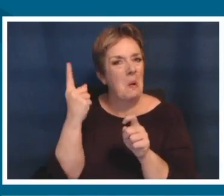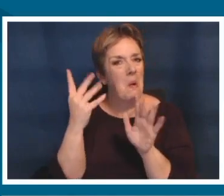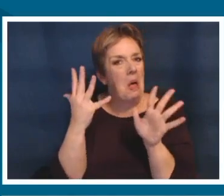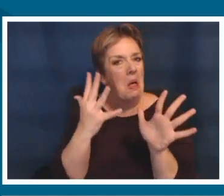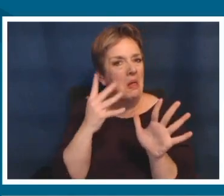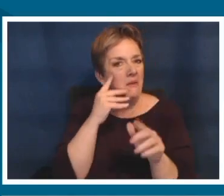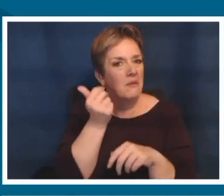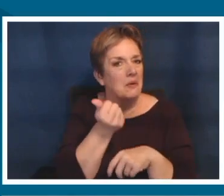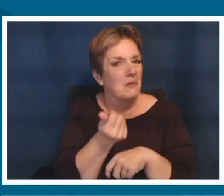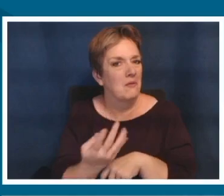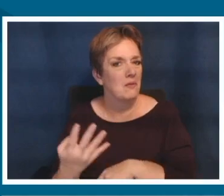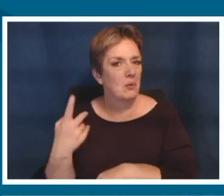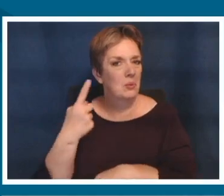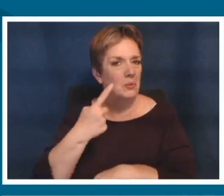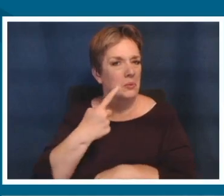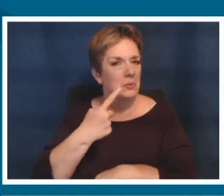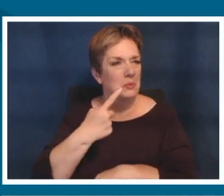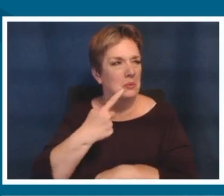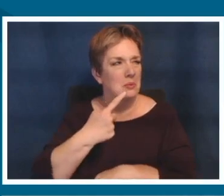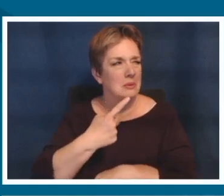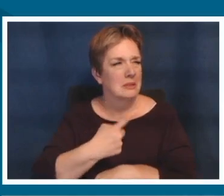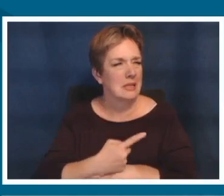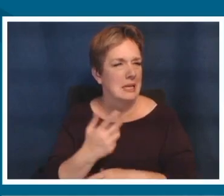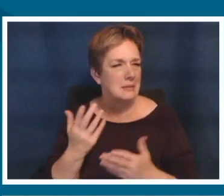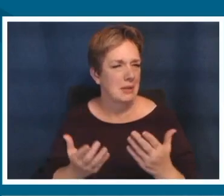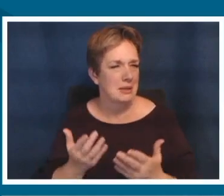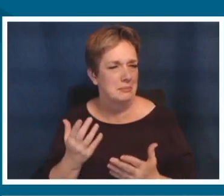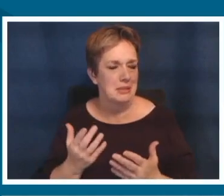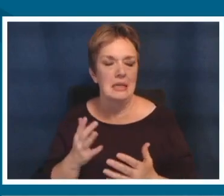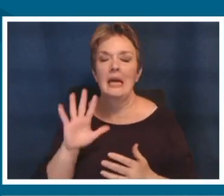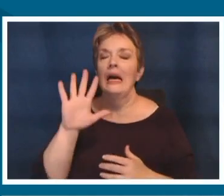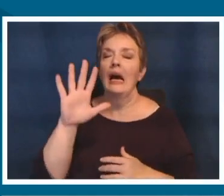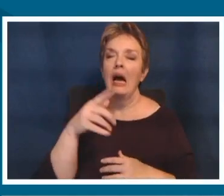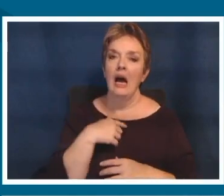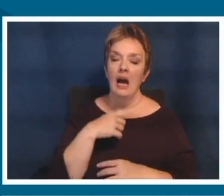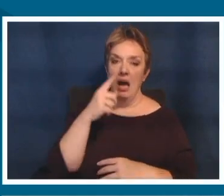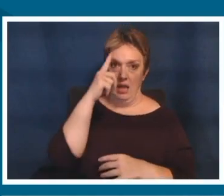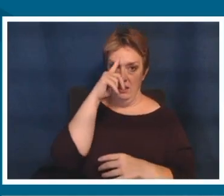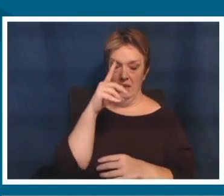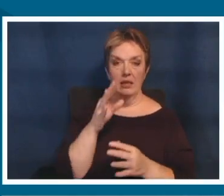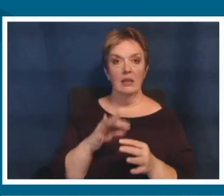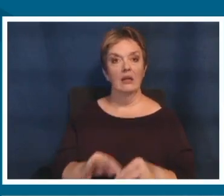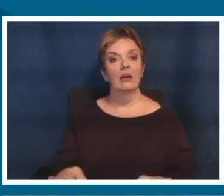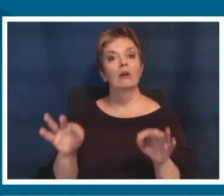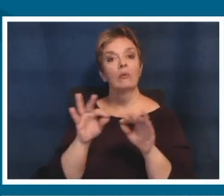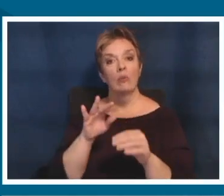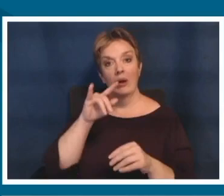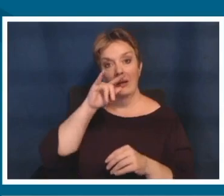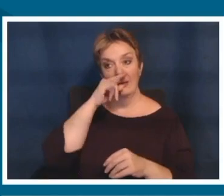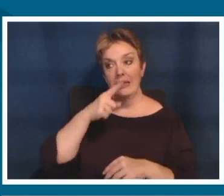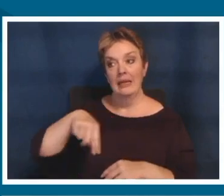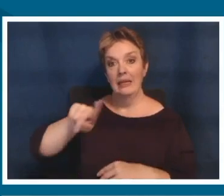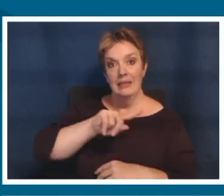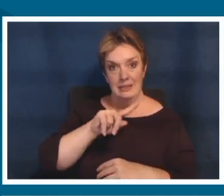because i i did want to say i think it's important to involve the kids in in